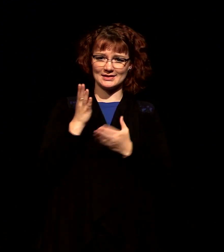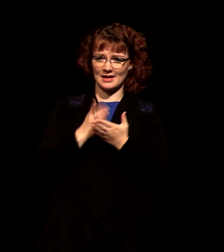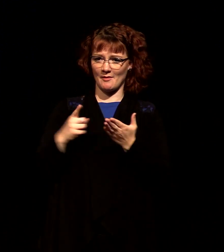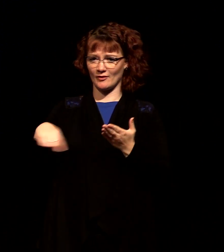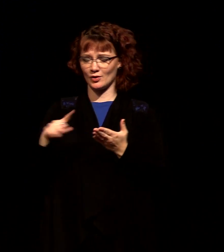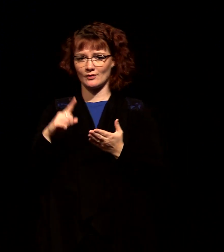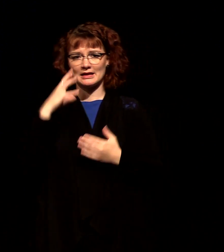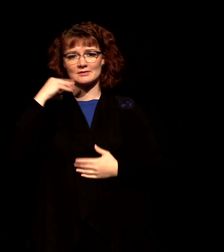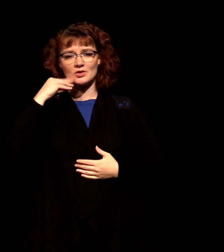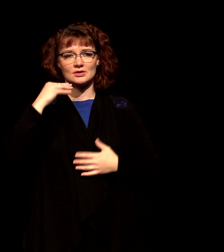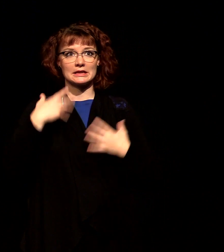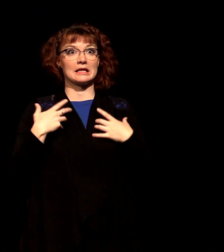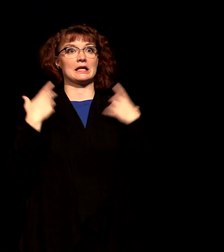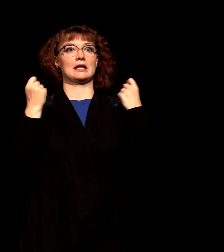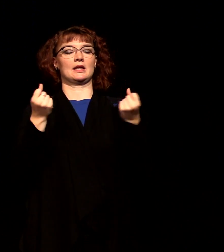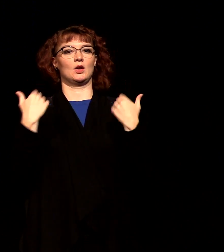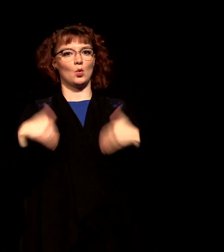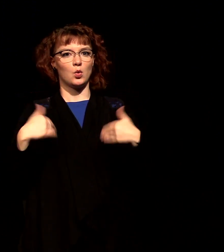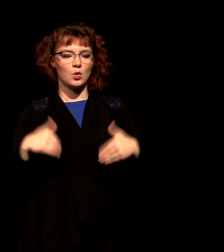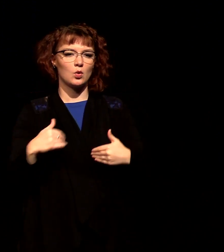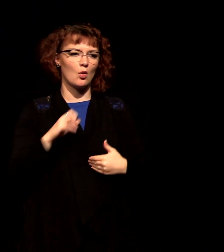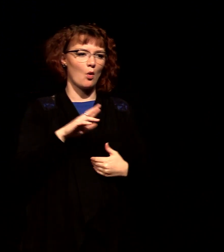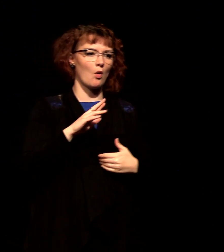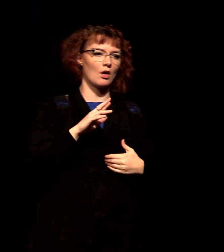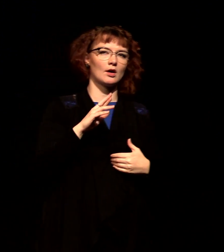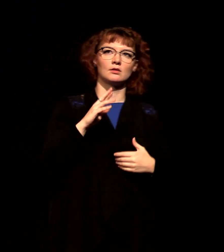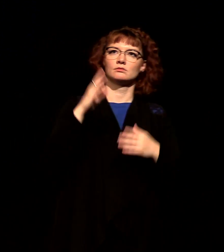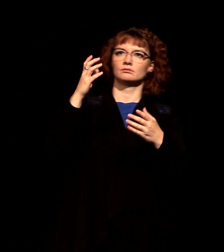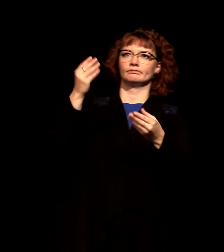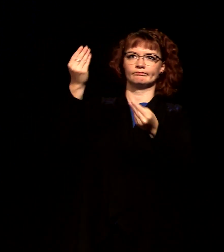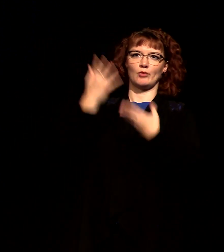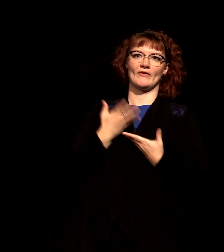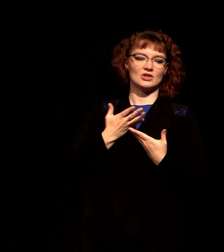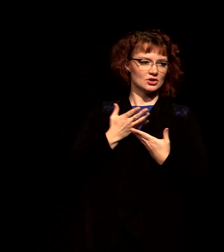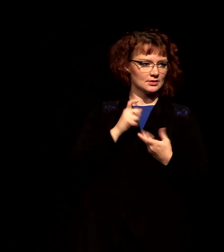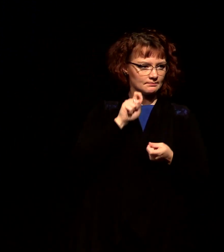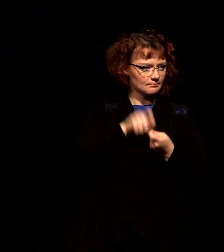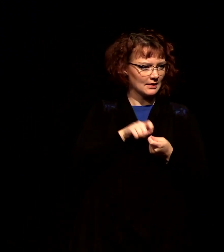my story is wracked with pain. My story isn't safe to tell. My